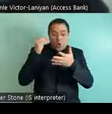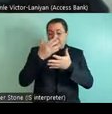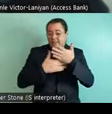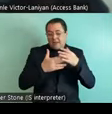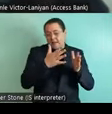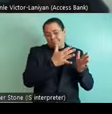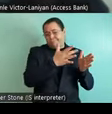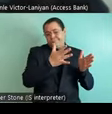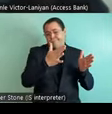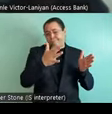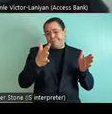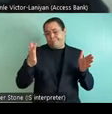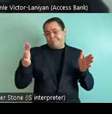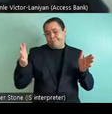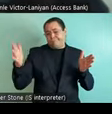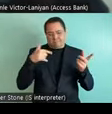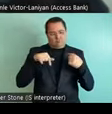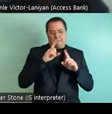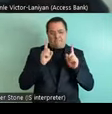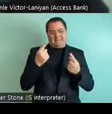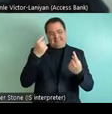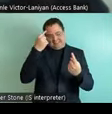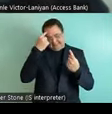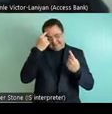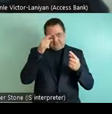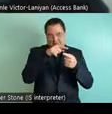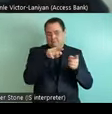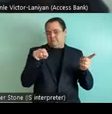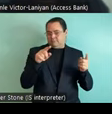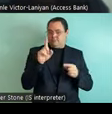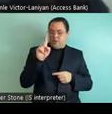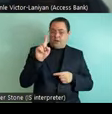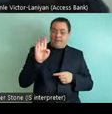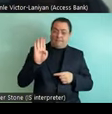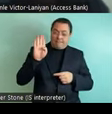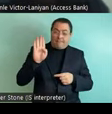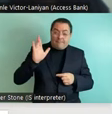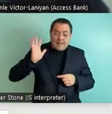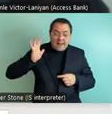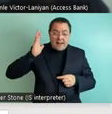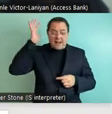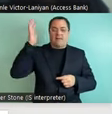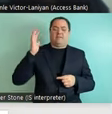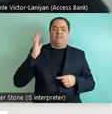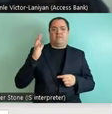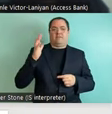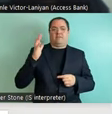need to pay attention to and employers of people need to embrace disability inclusion.